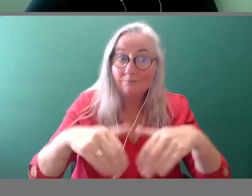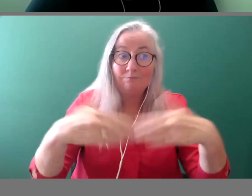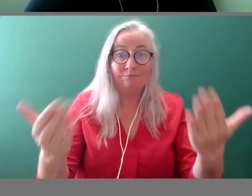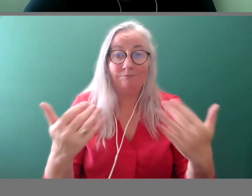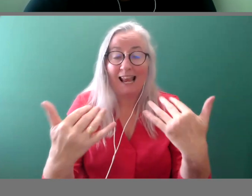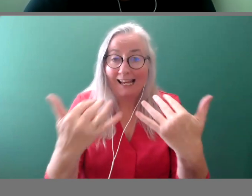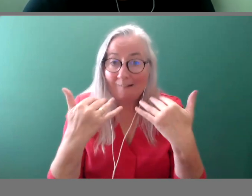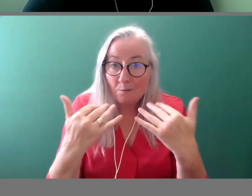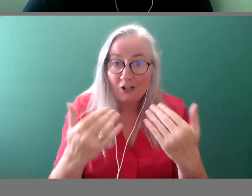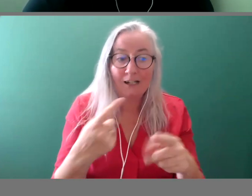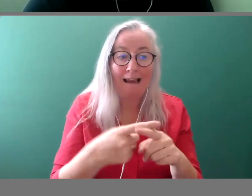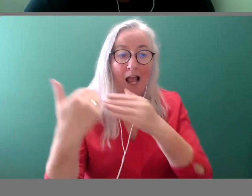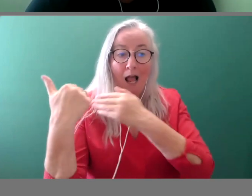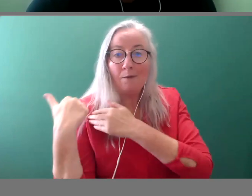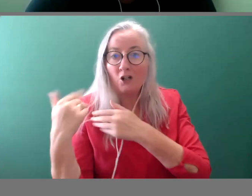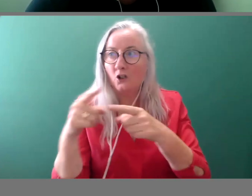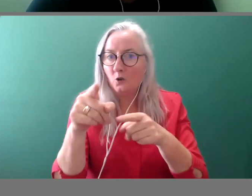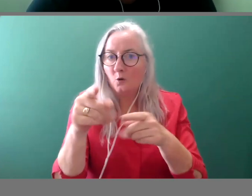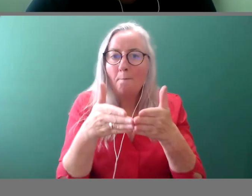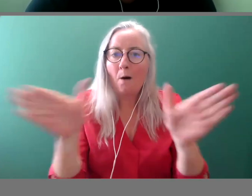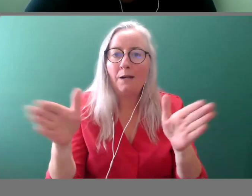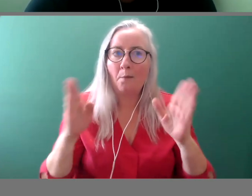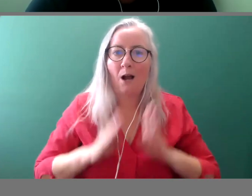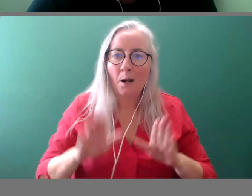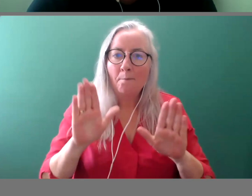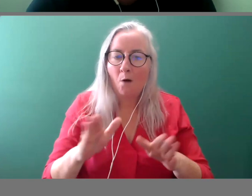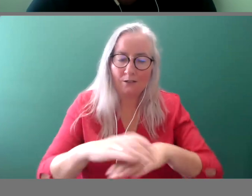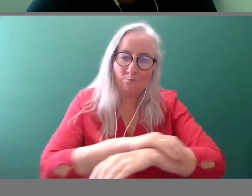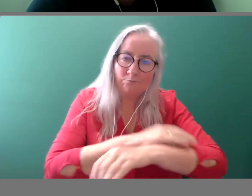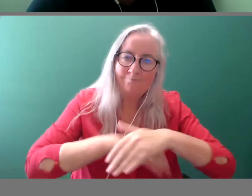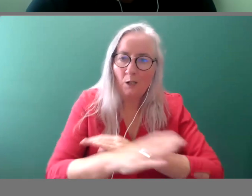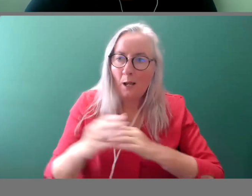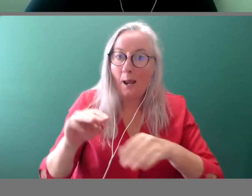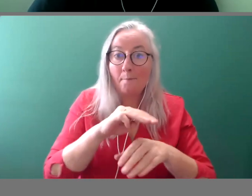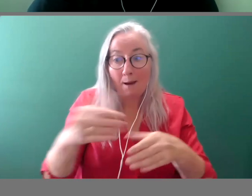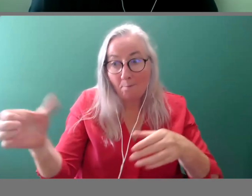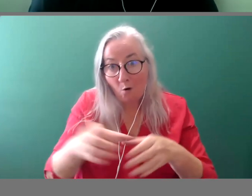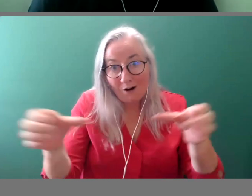obligations on public bodies to be proactive in employing people with disabilities. And the